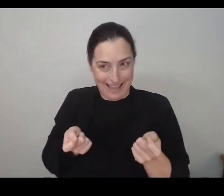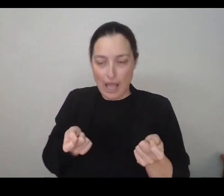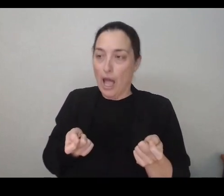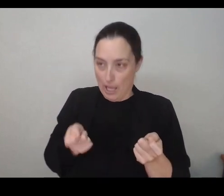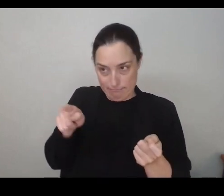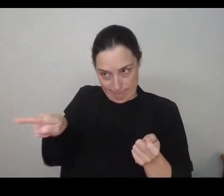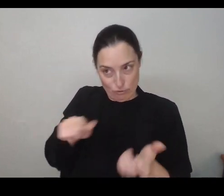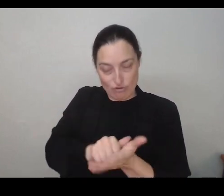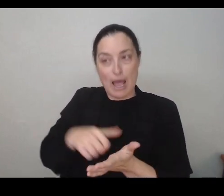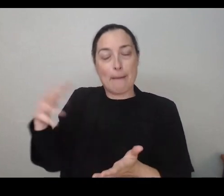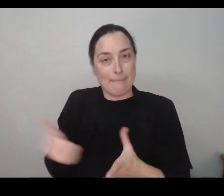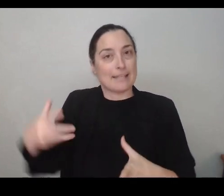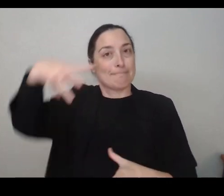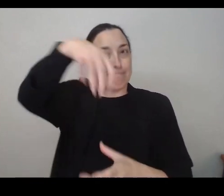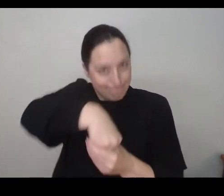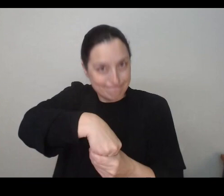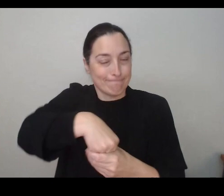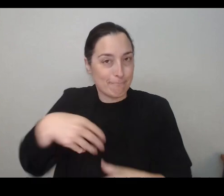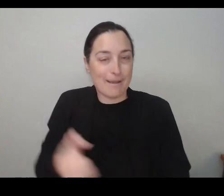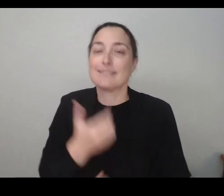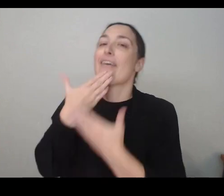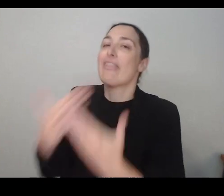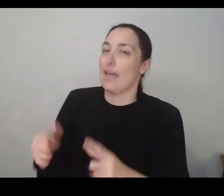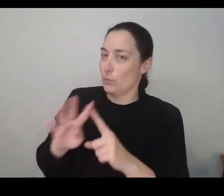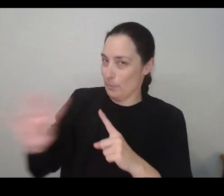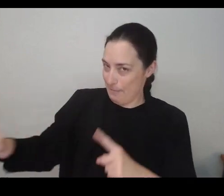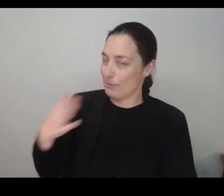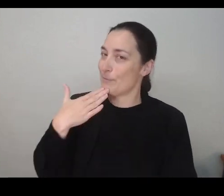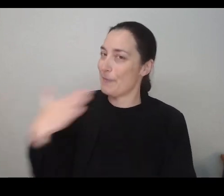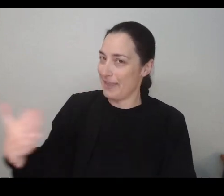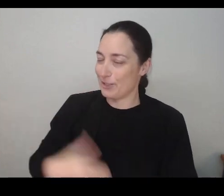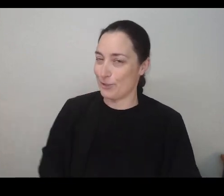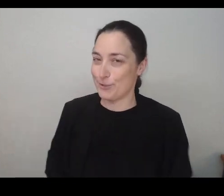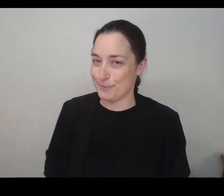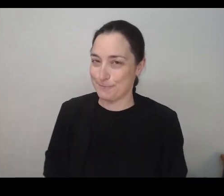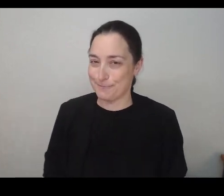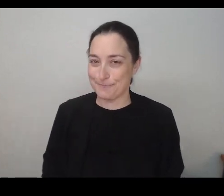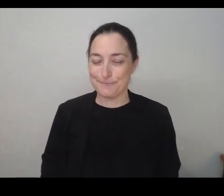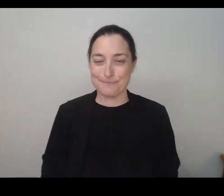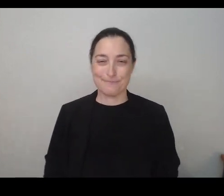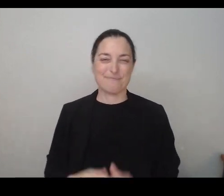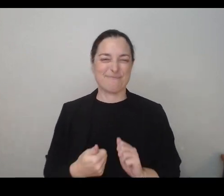Please join me in thanking our eminent panel today. (audience applauds)